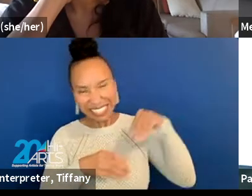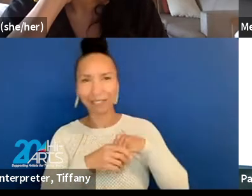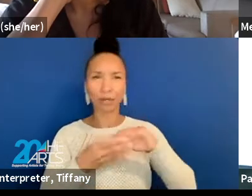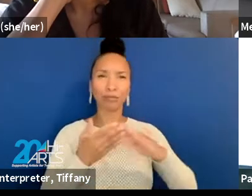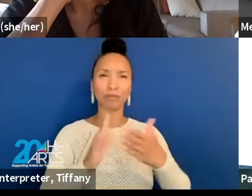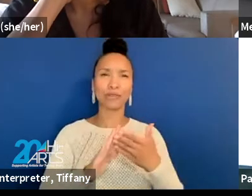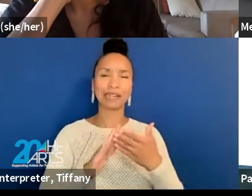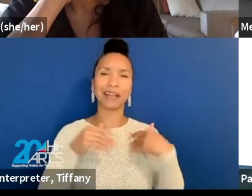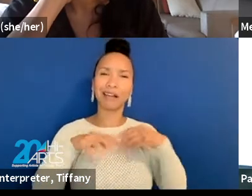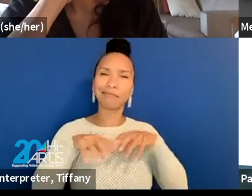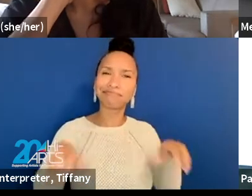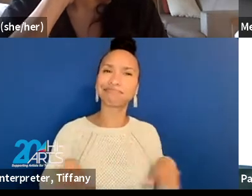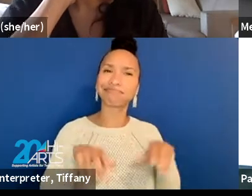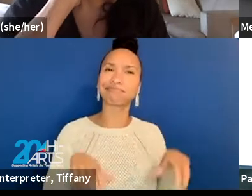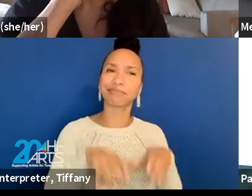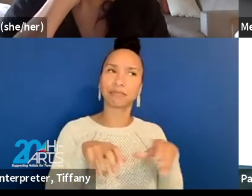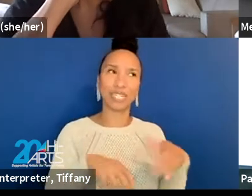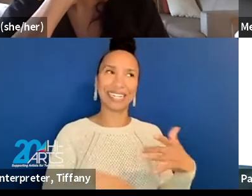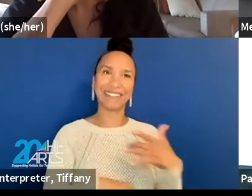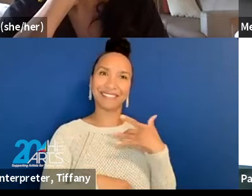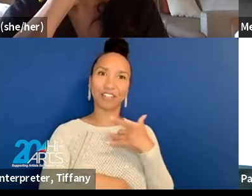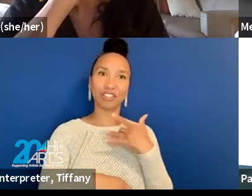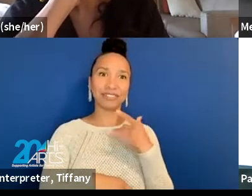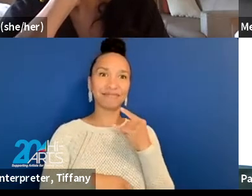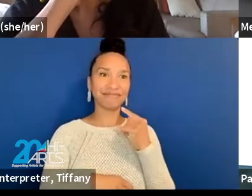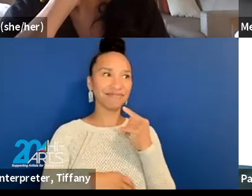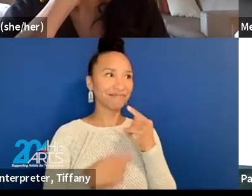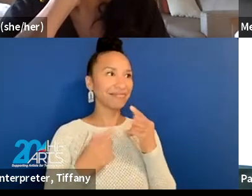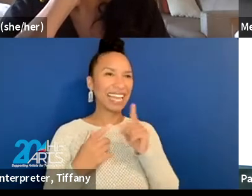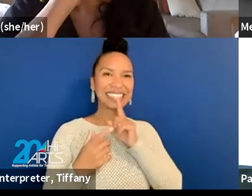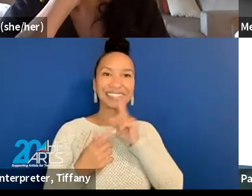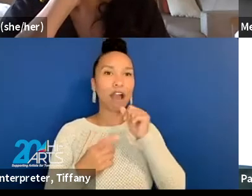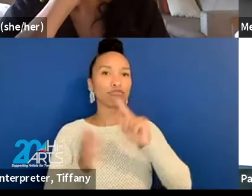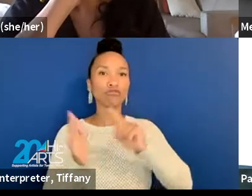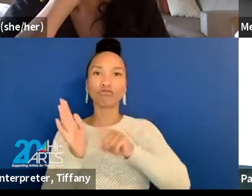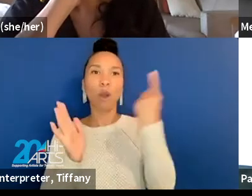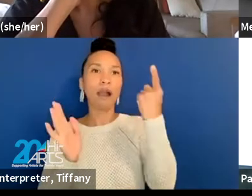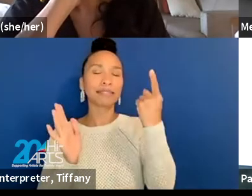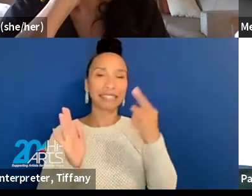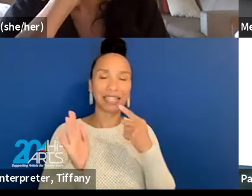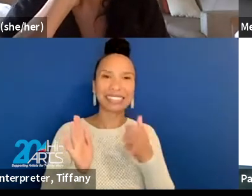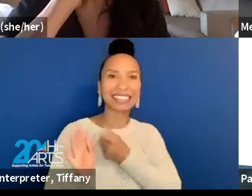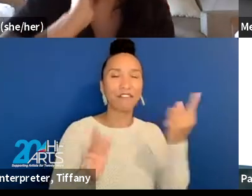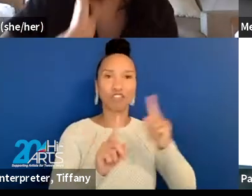Benjamin (they/them/elle): One of the people who responded the forum said I don't know if I am impacted This is my story.